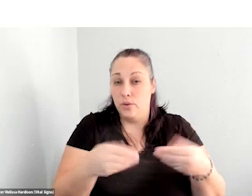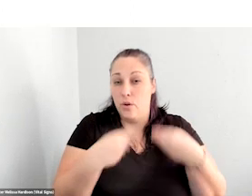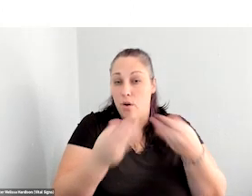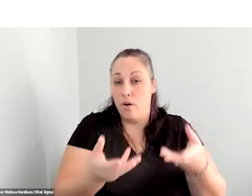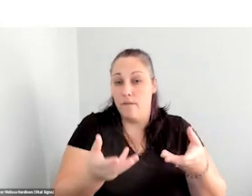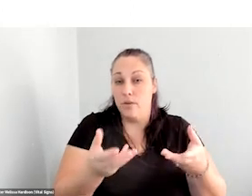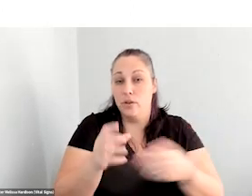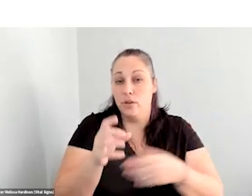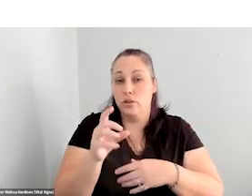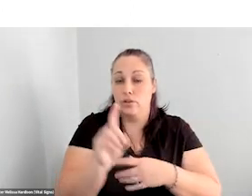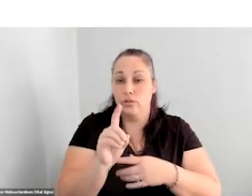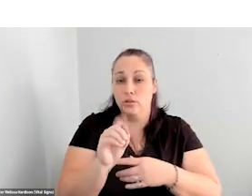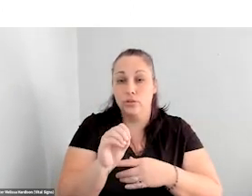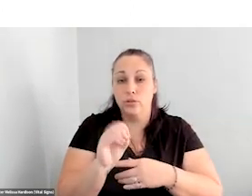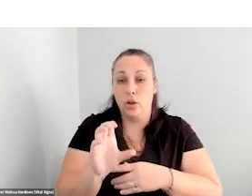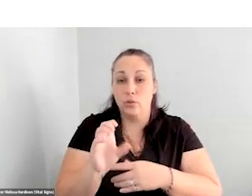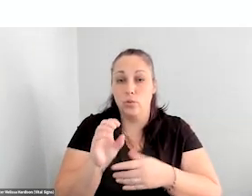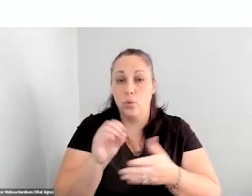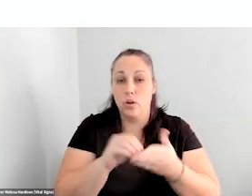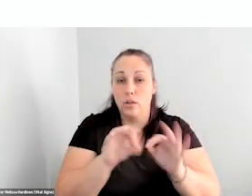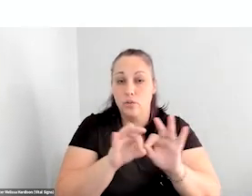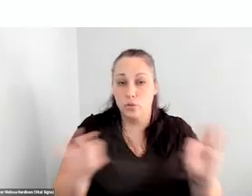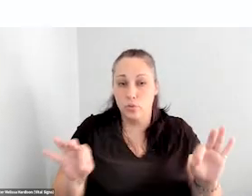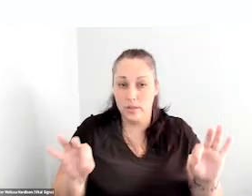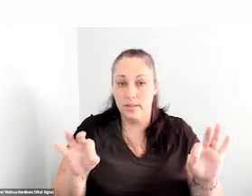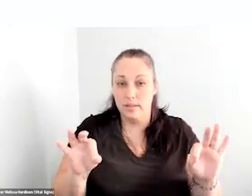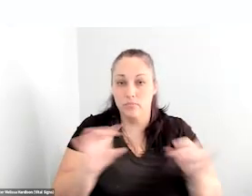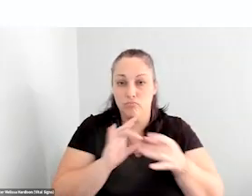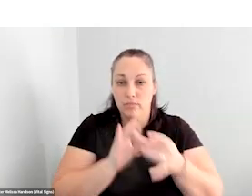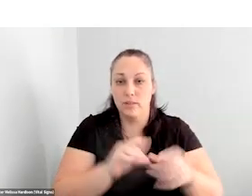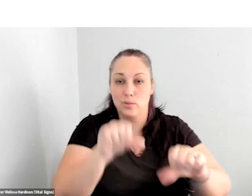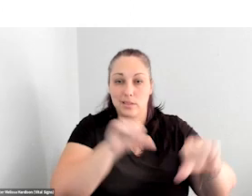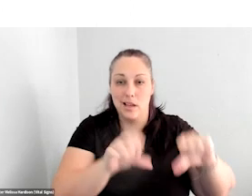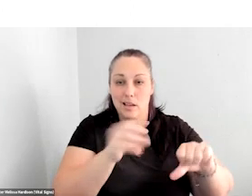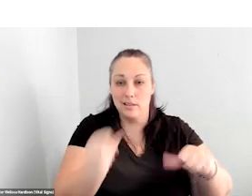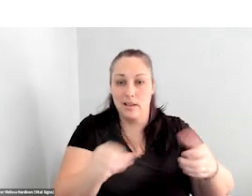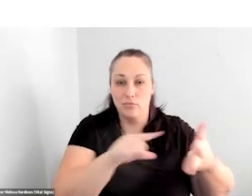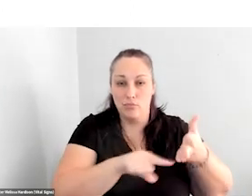while the CREST postdoctoral research fellowships awards provide research experience